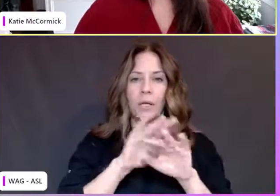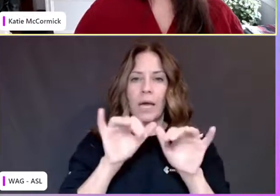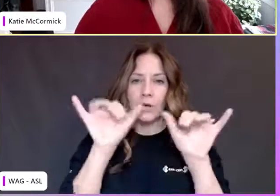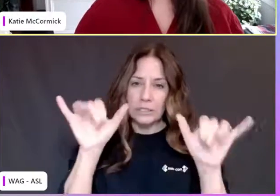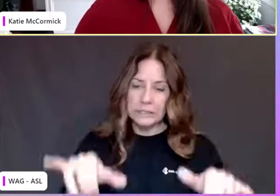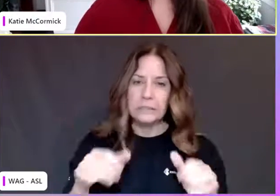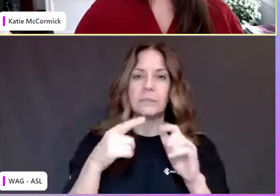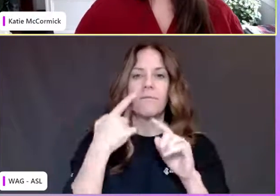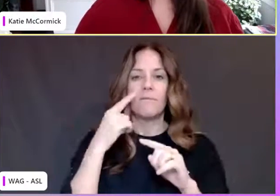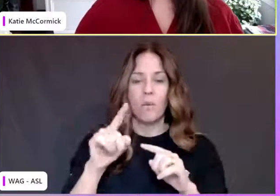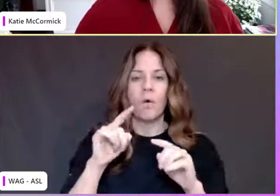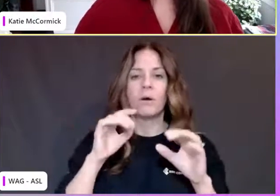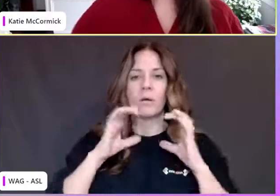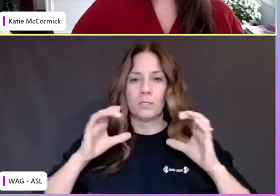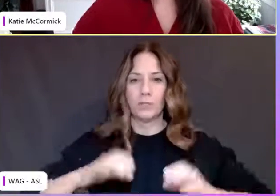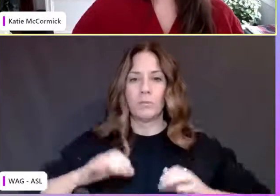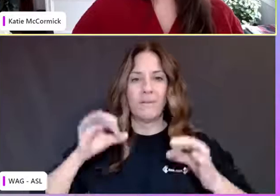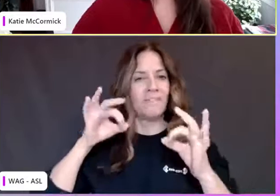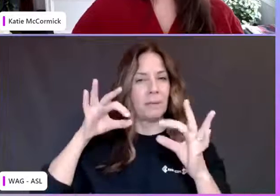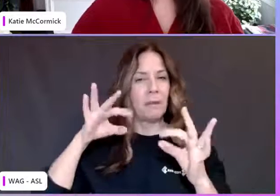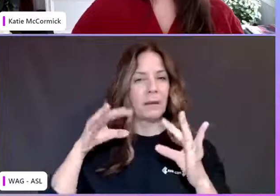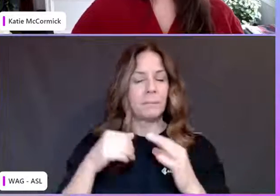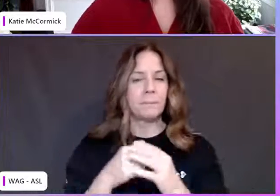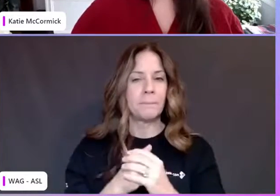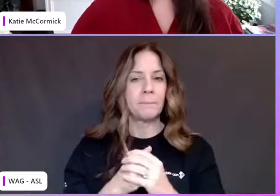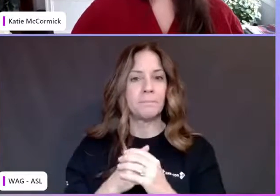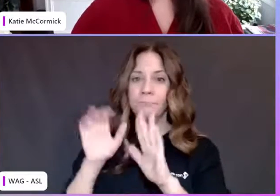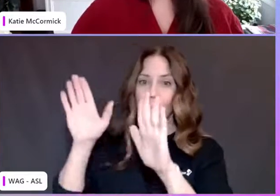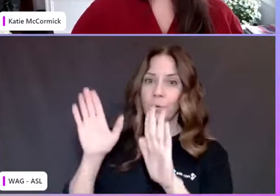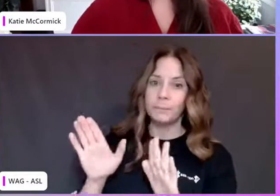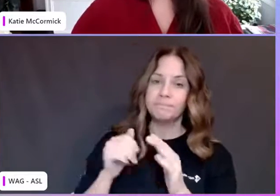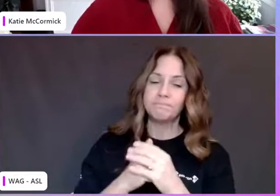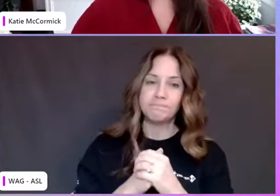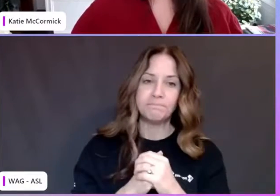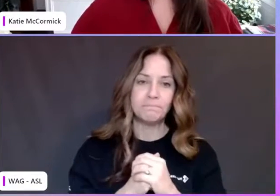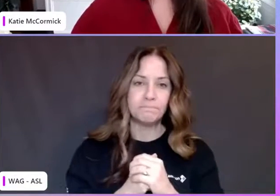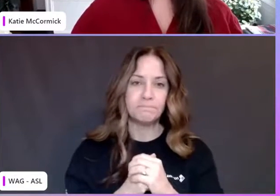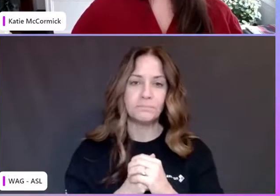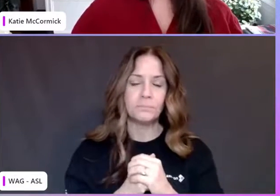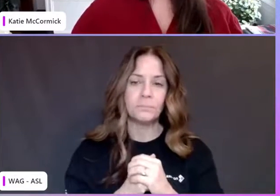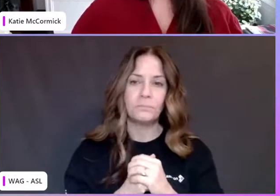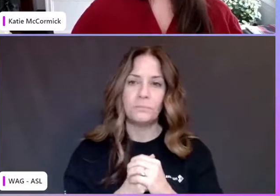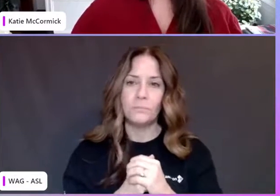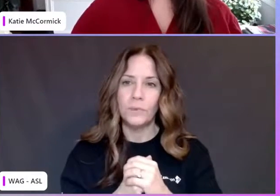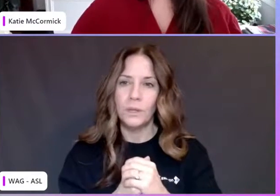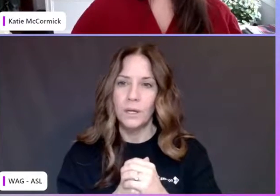issues as a different internal tier. But we are working on our